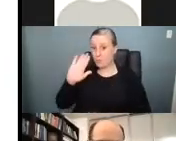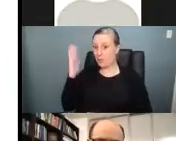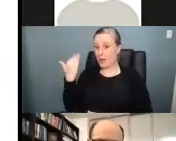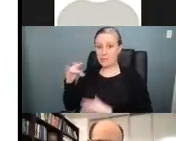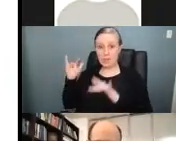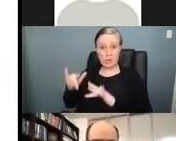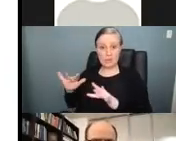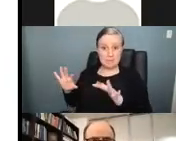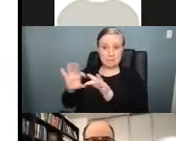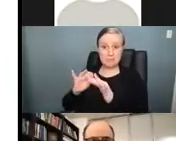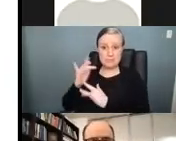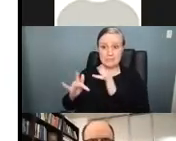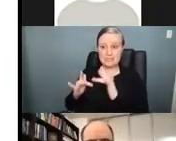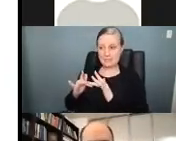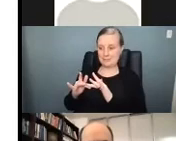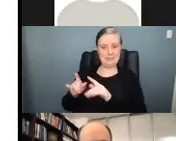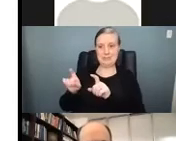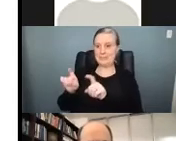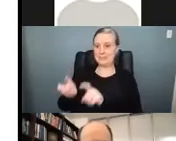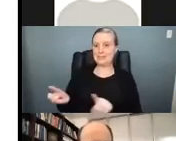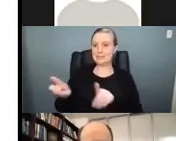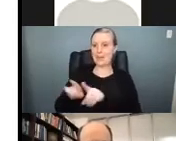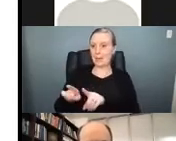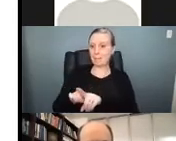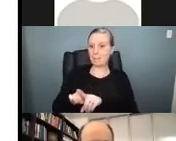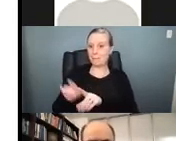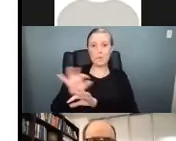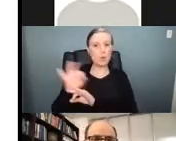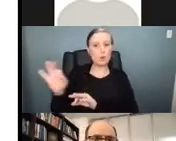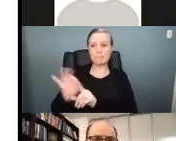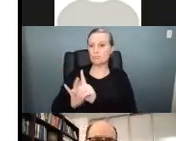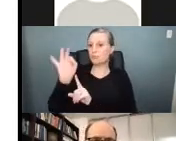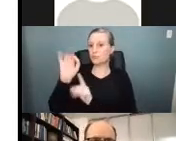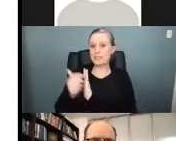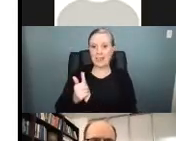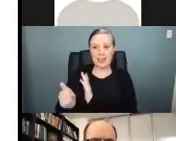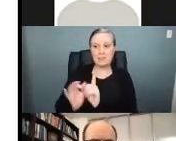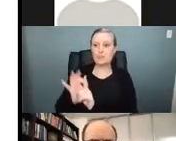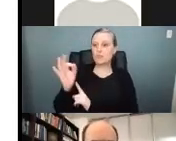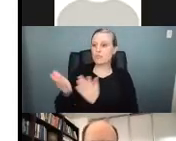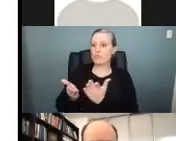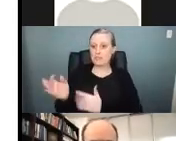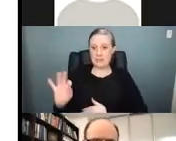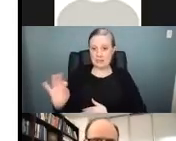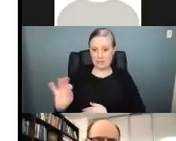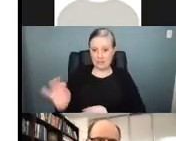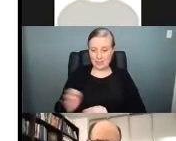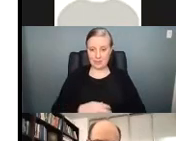of services does have a significant effect in terms of bringing more people online for